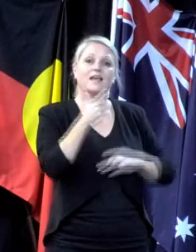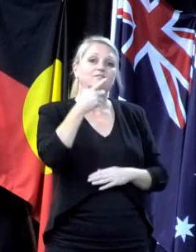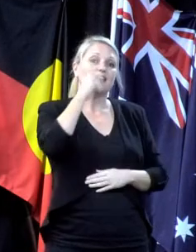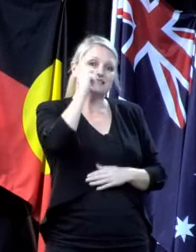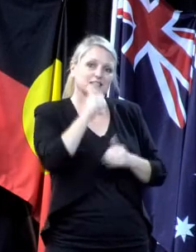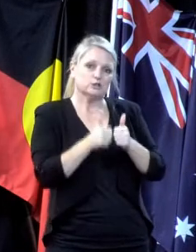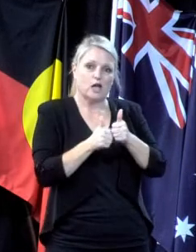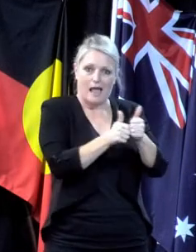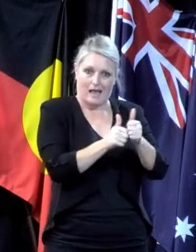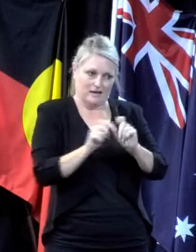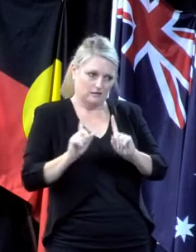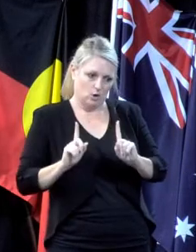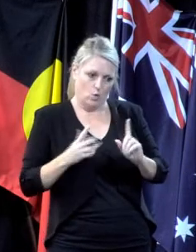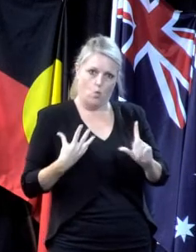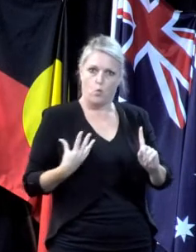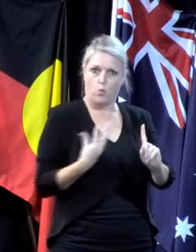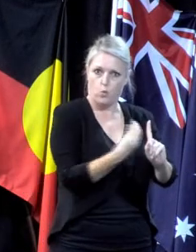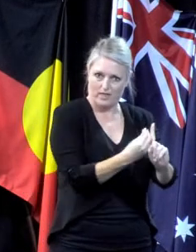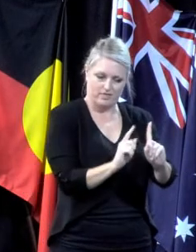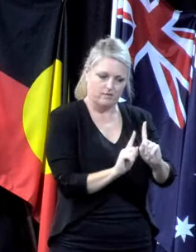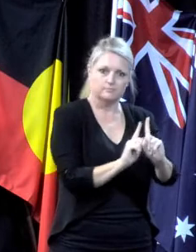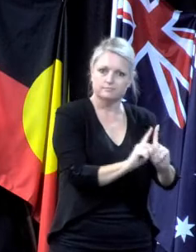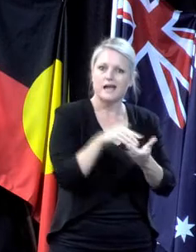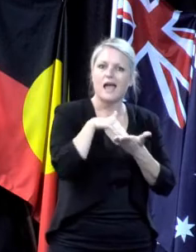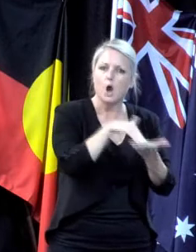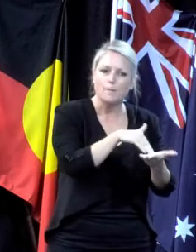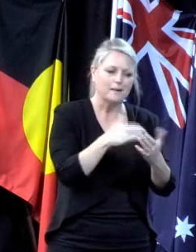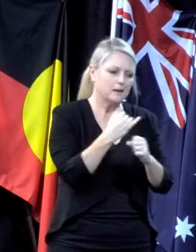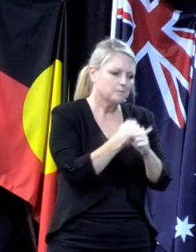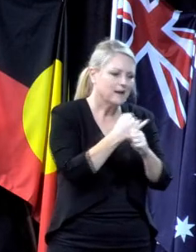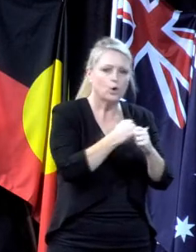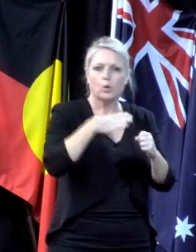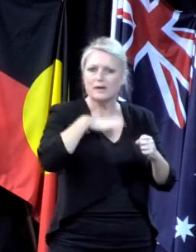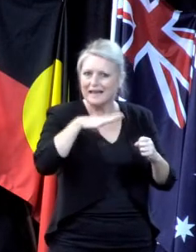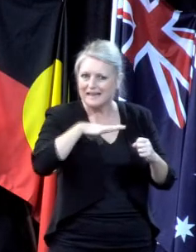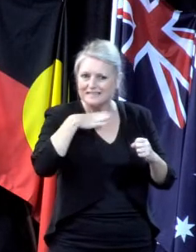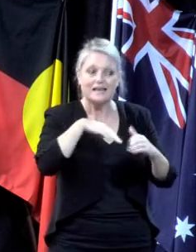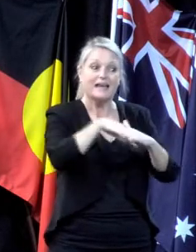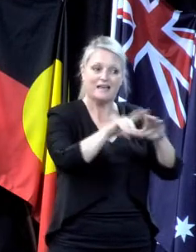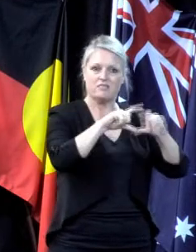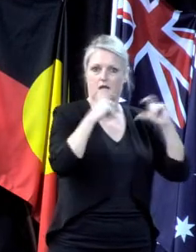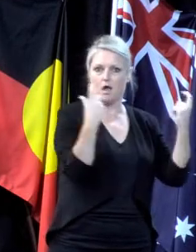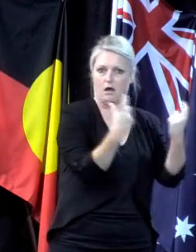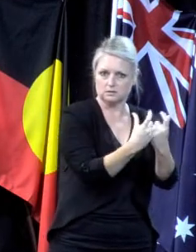and then being in the classroom if that happens, and, secondly, the perception